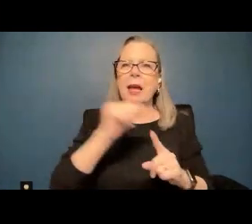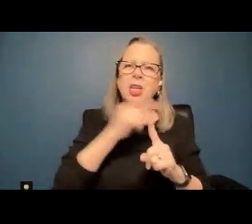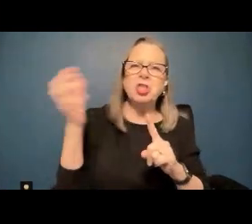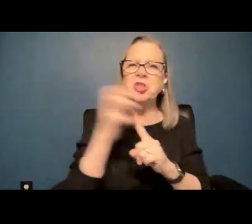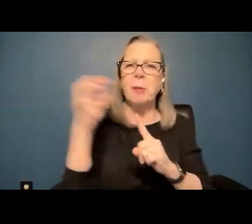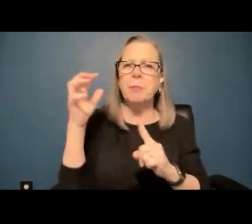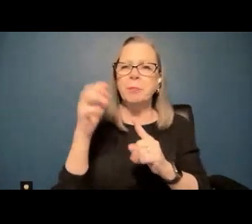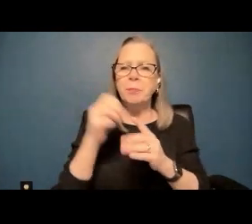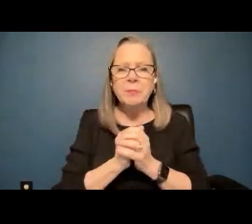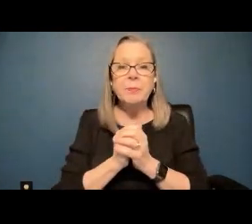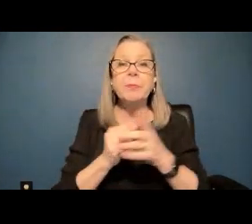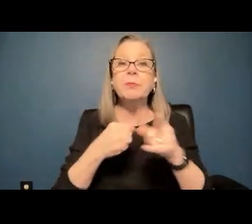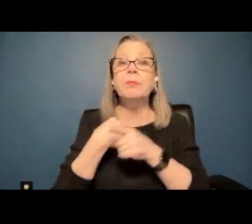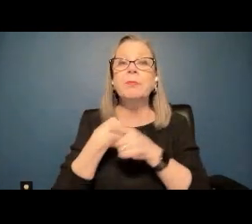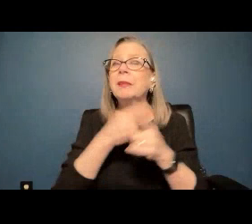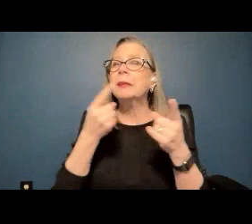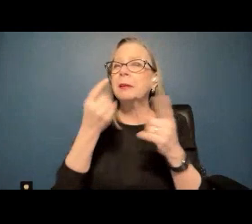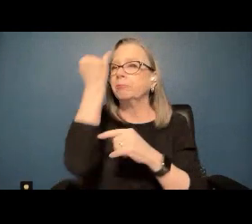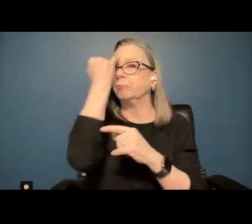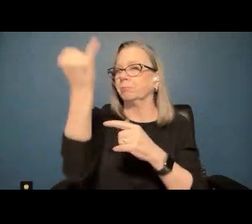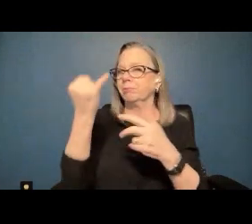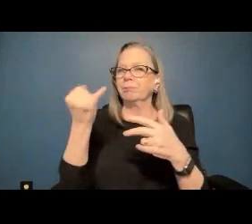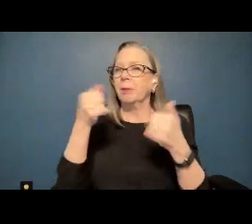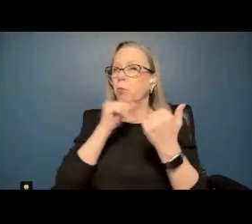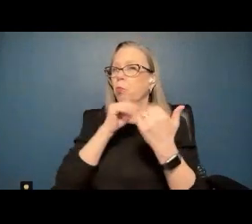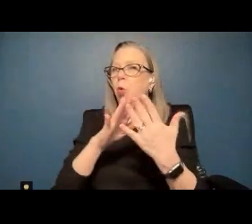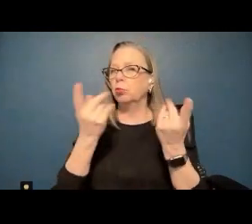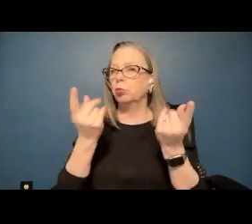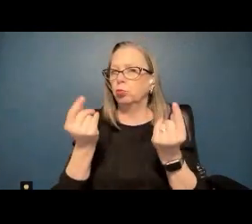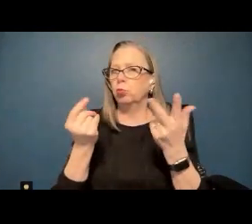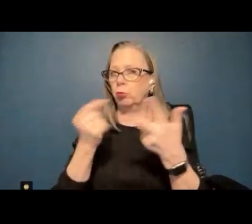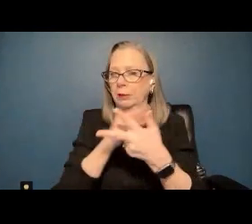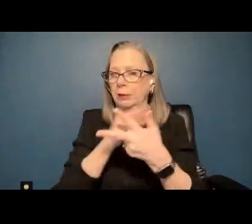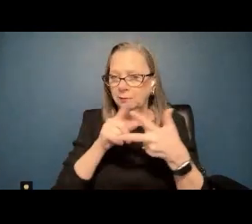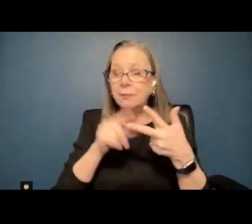We can think about this as a three-step approach. First, by prioritizing folks who have